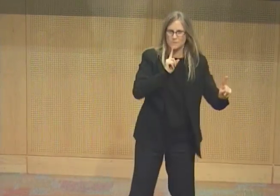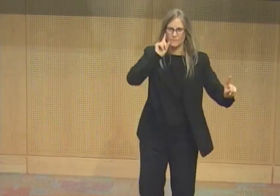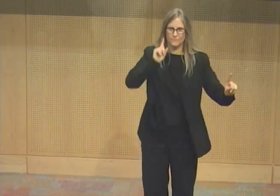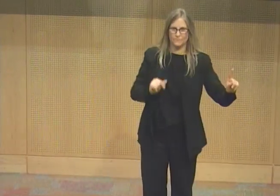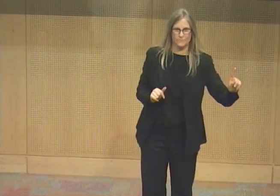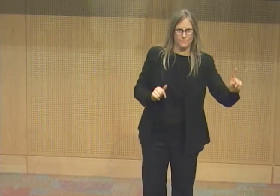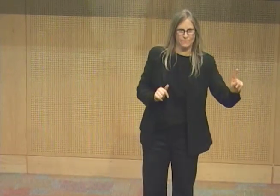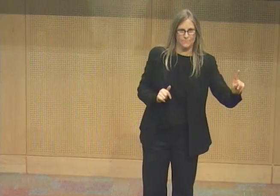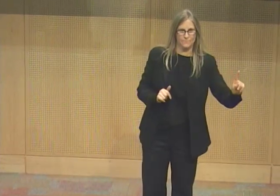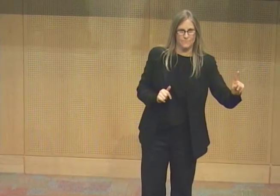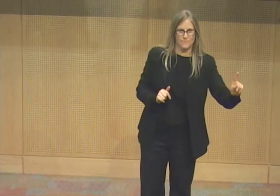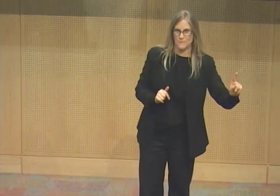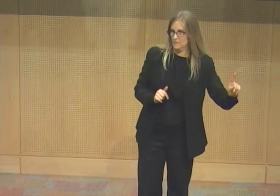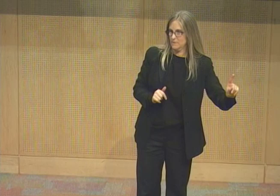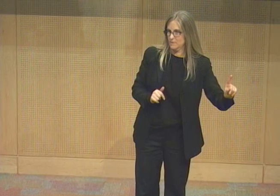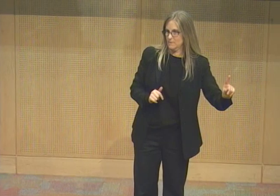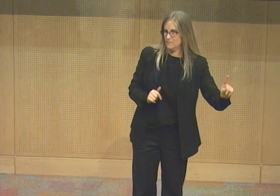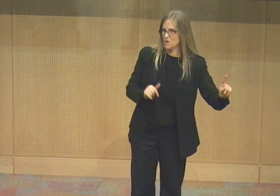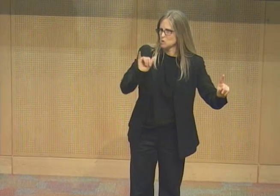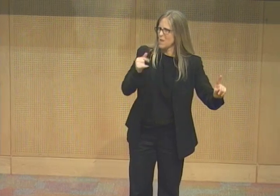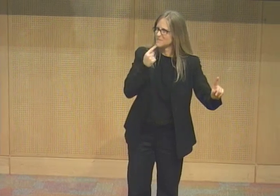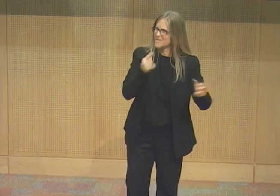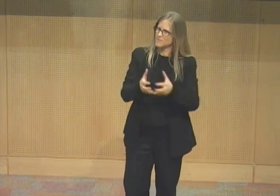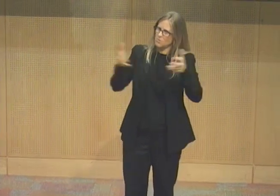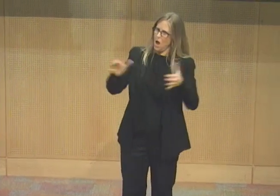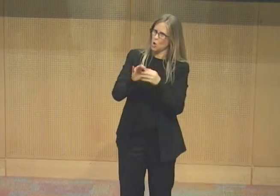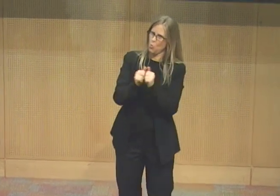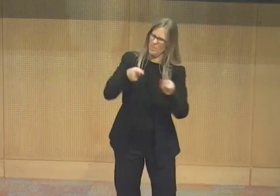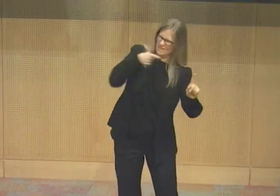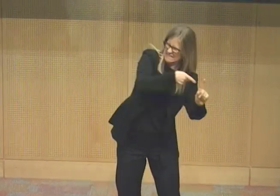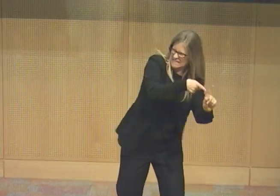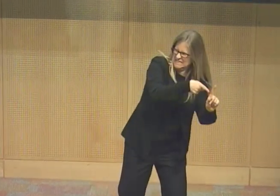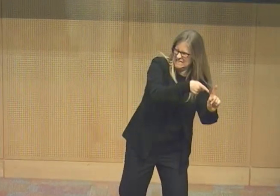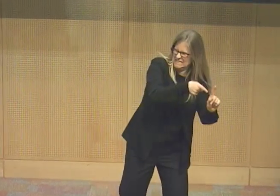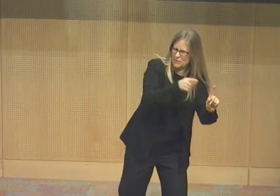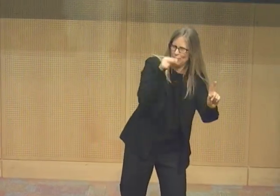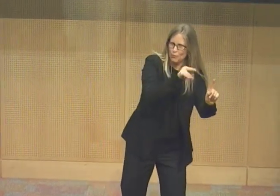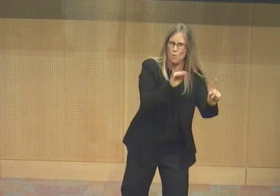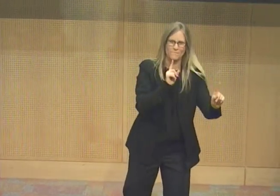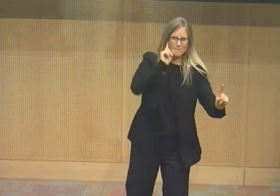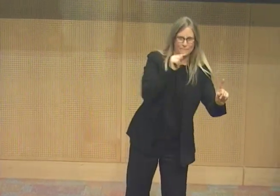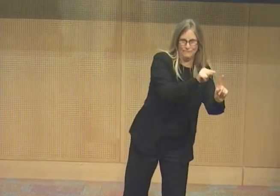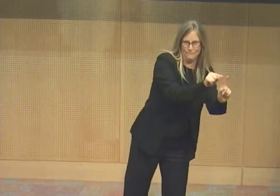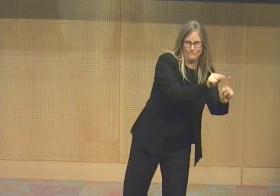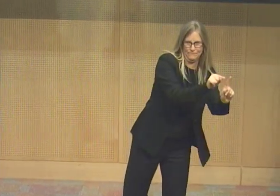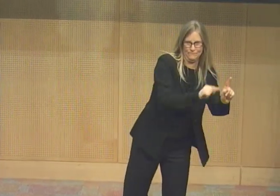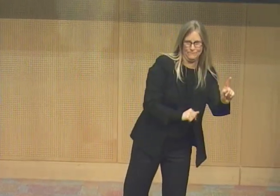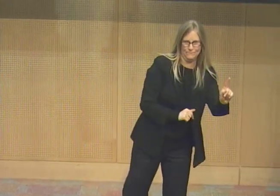not because the person doesn't know how to communicate or get along with others. Isolation is occurring simply because